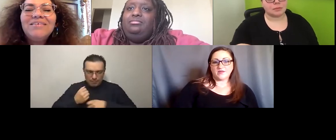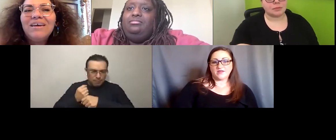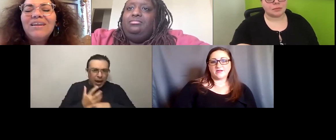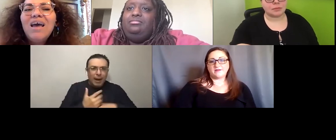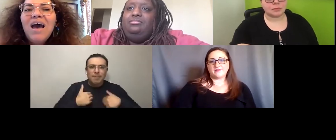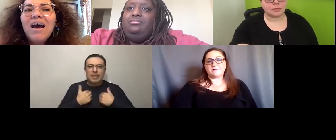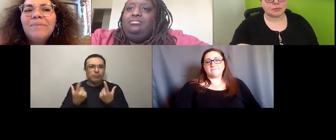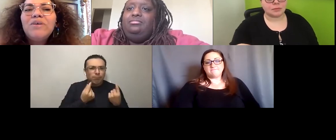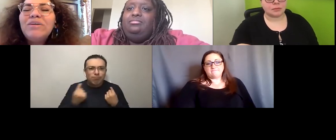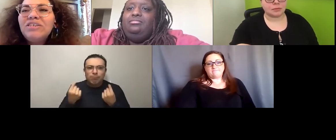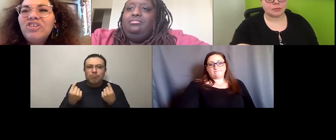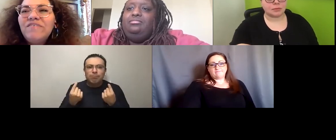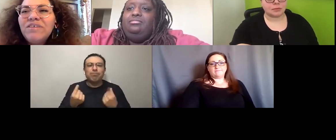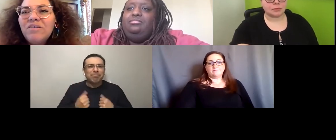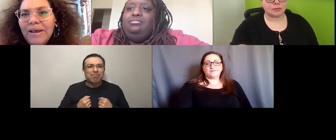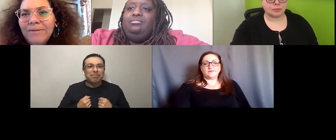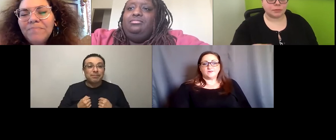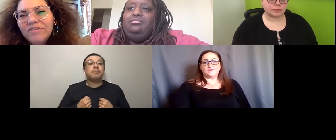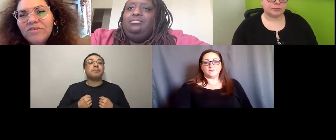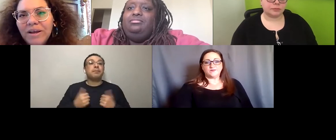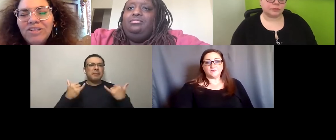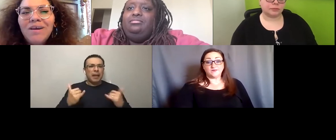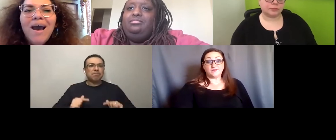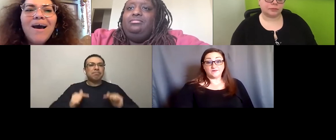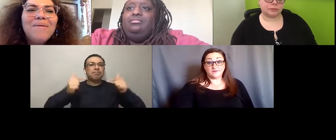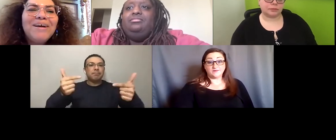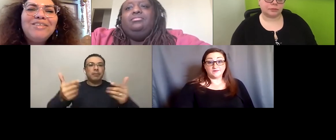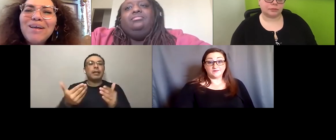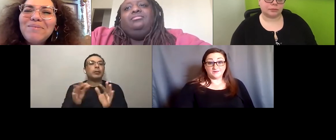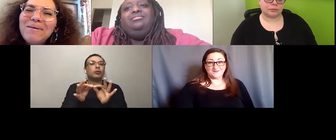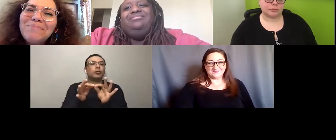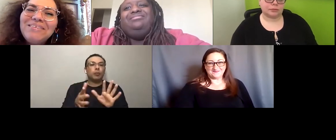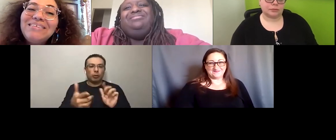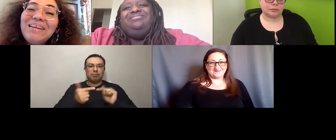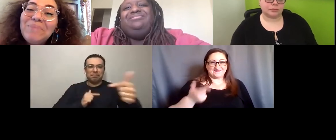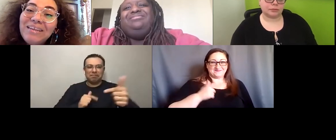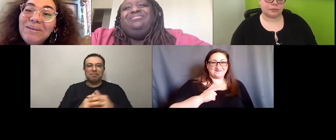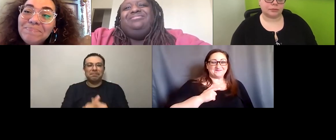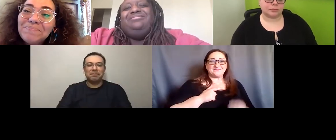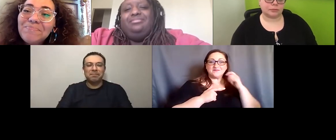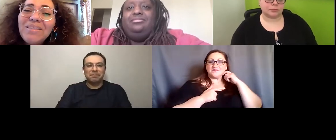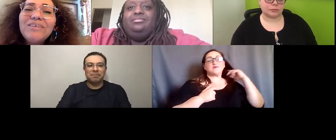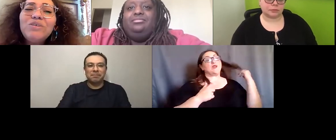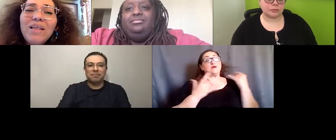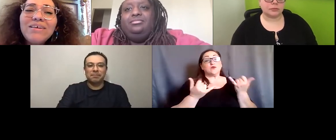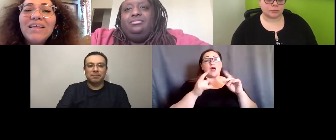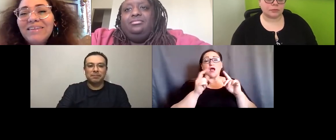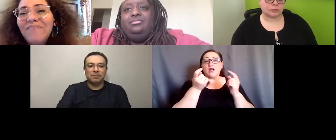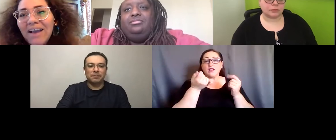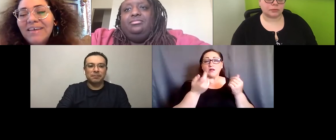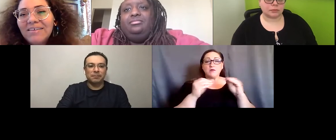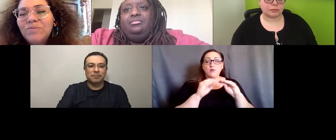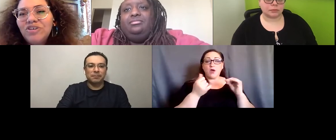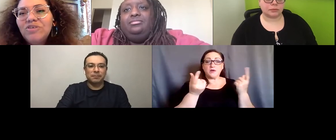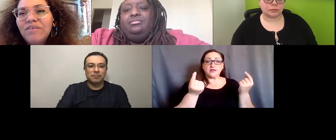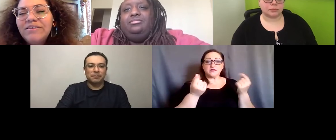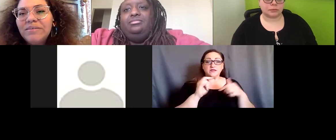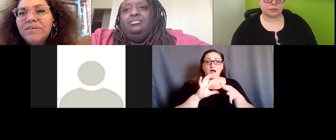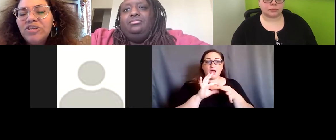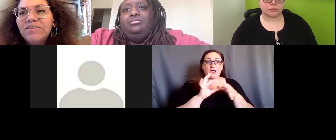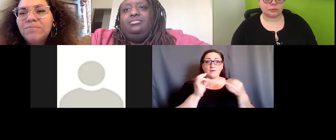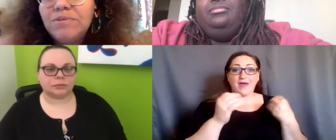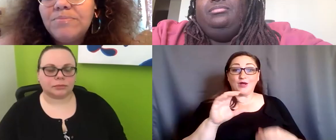So I want to shift a little bit, not too much, and talk a little about sustainability as well as collective access, which are two other disability justice principles.